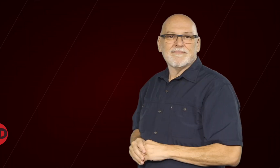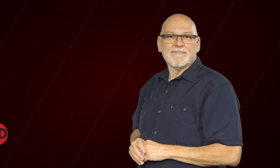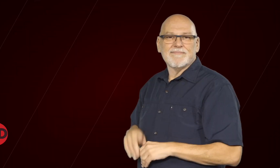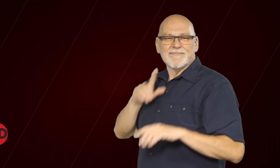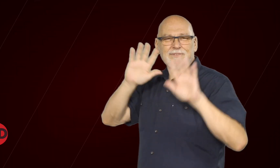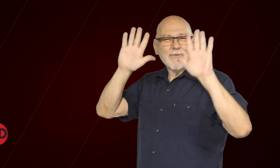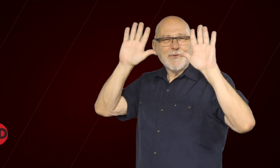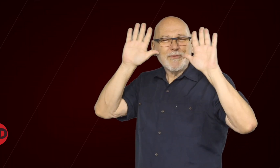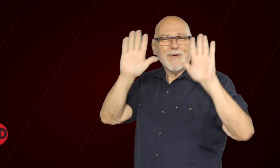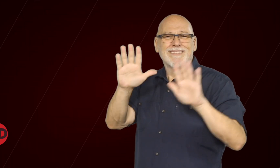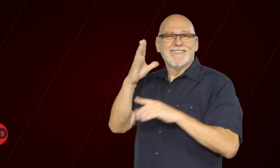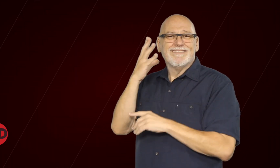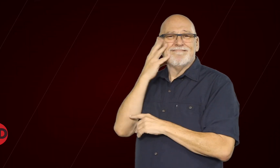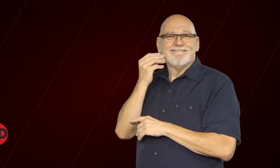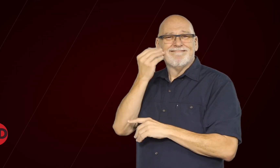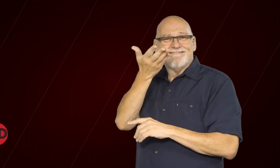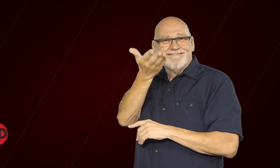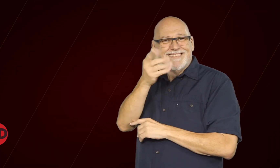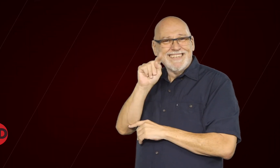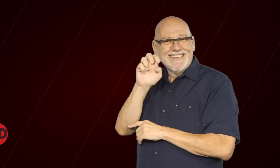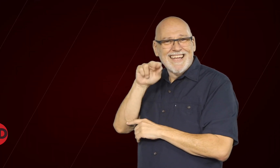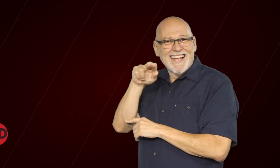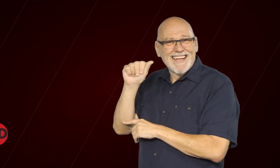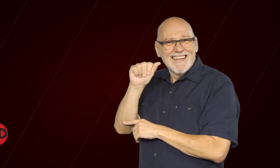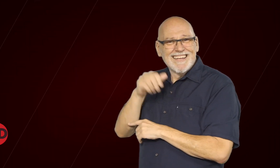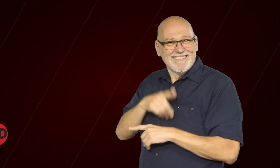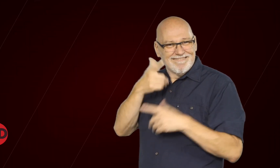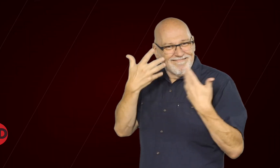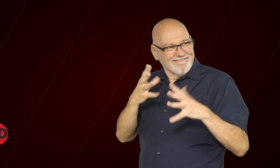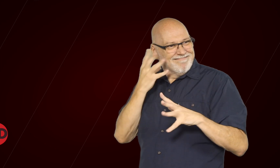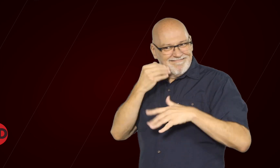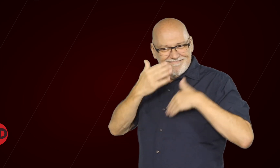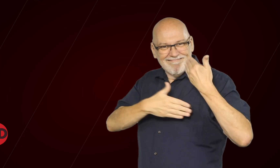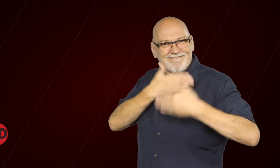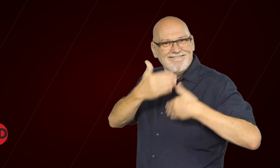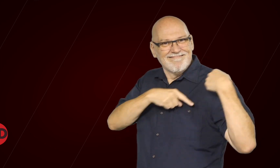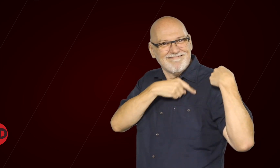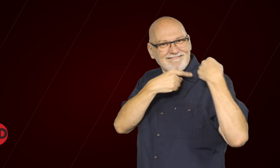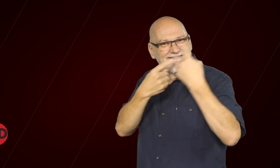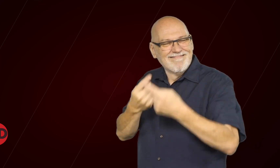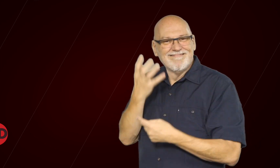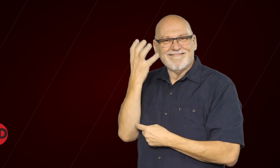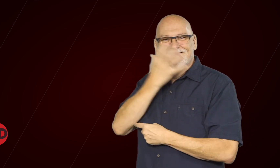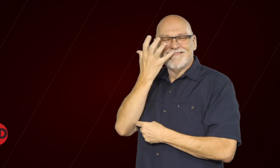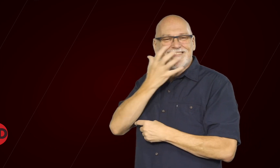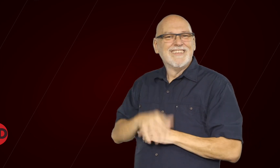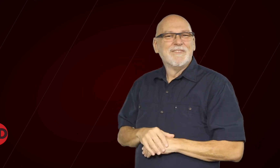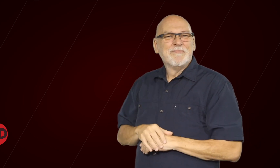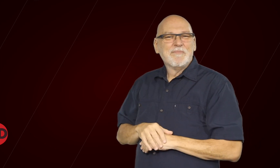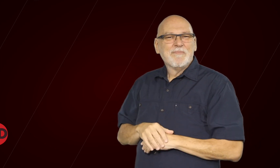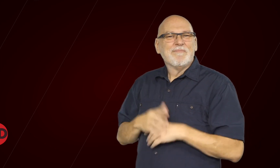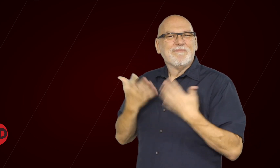[ANSELMO]: What a great experience Teanna had with her work experience!